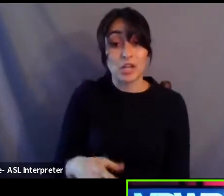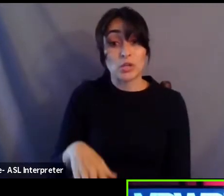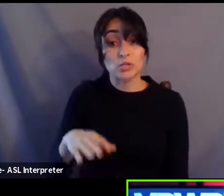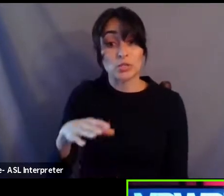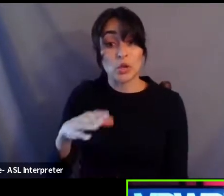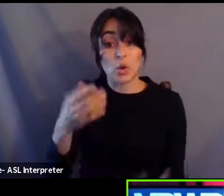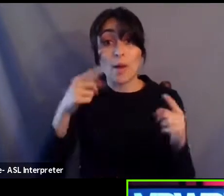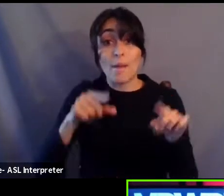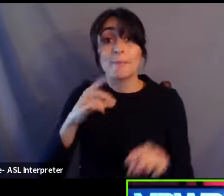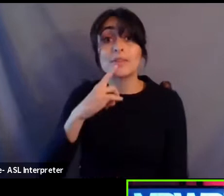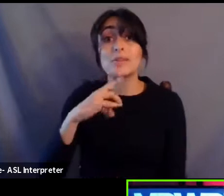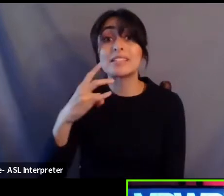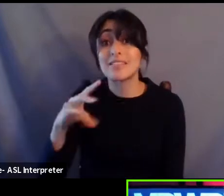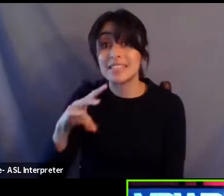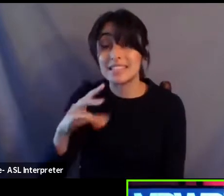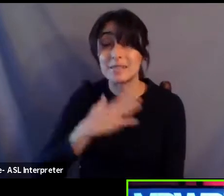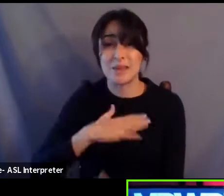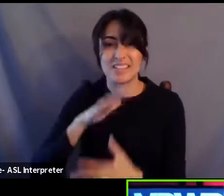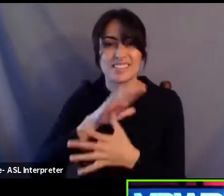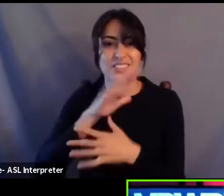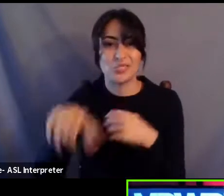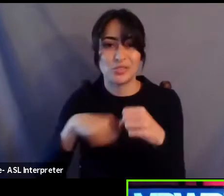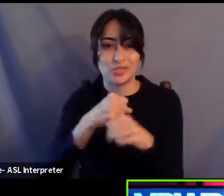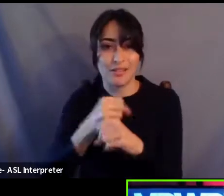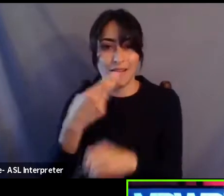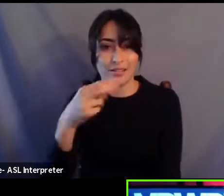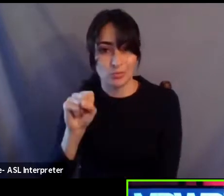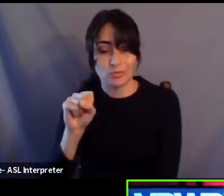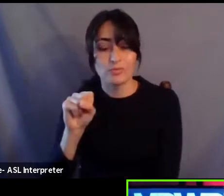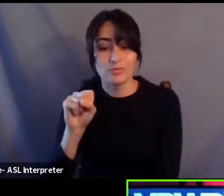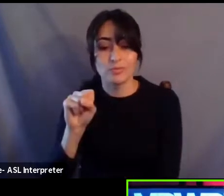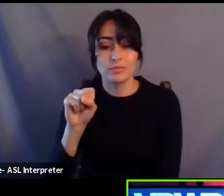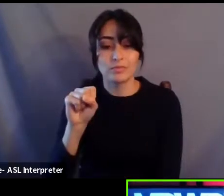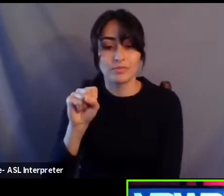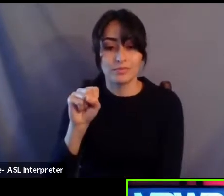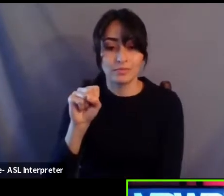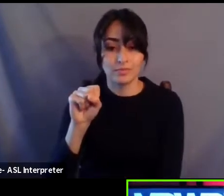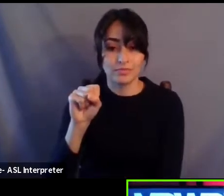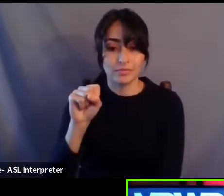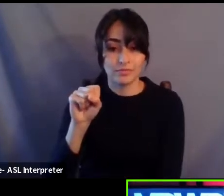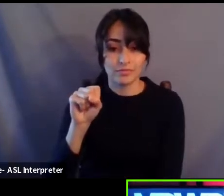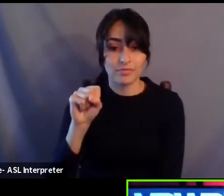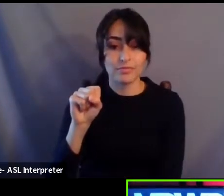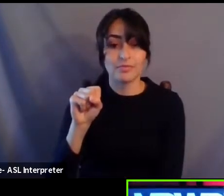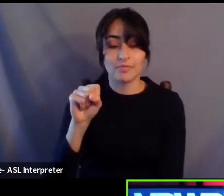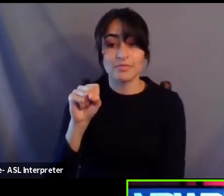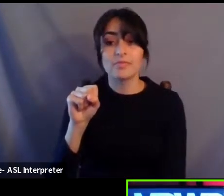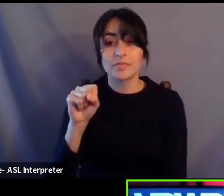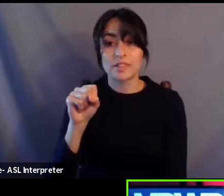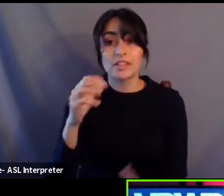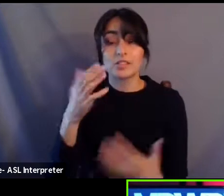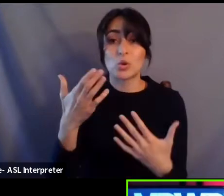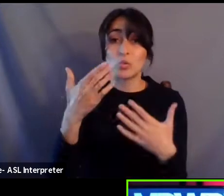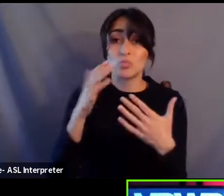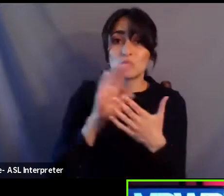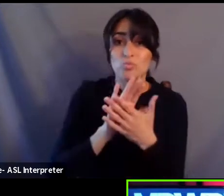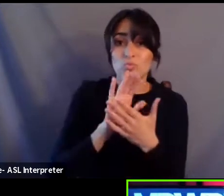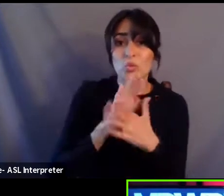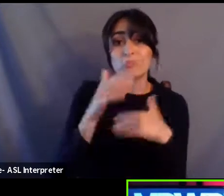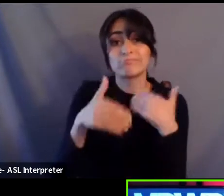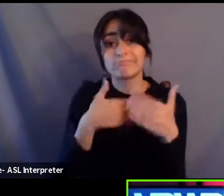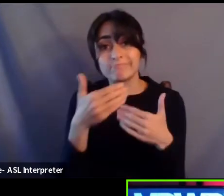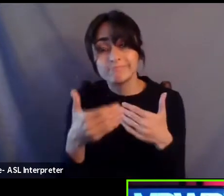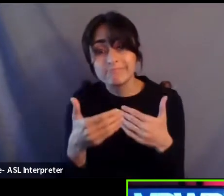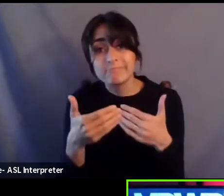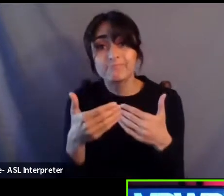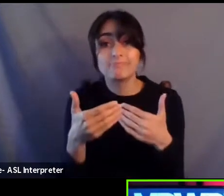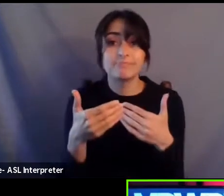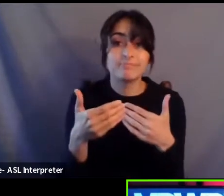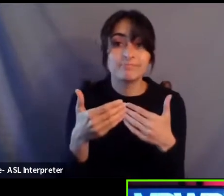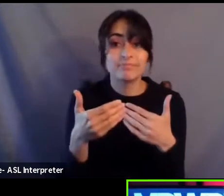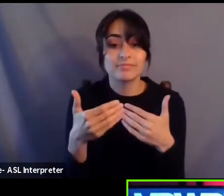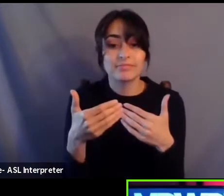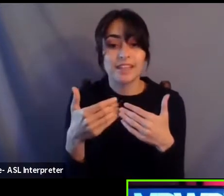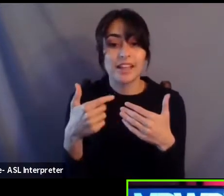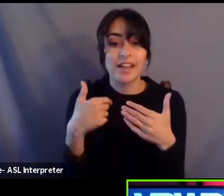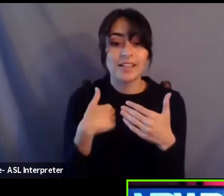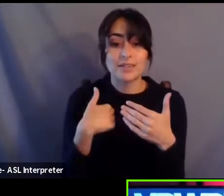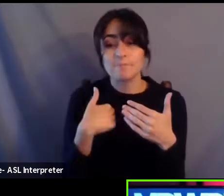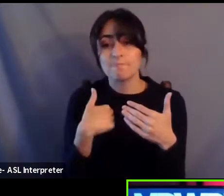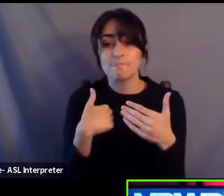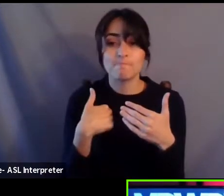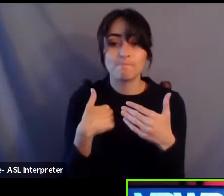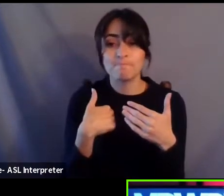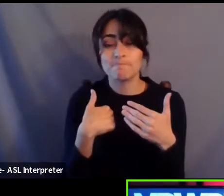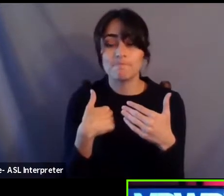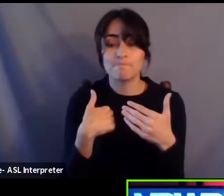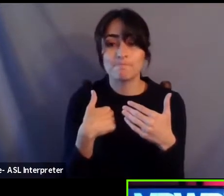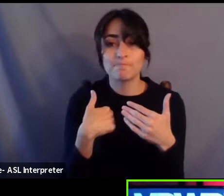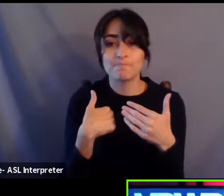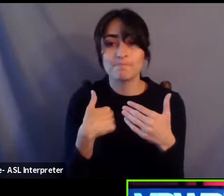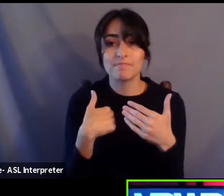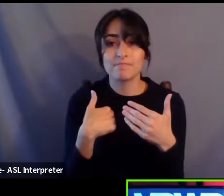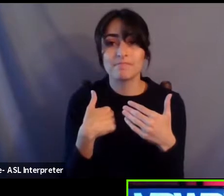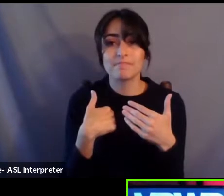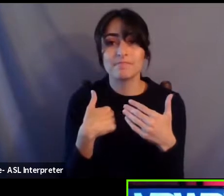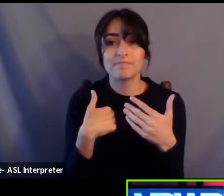of high school and I had been throughout school, you know, I want to say I was indoctrinated --